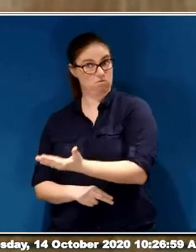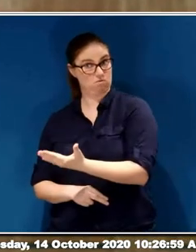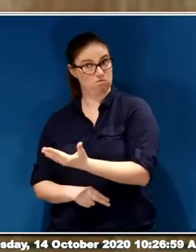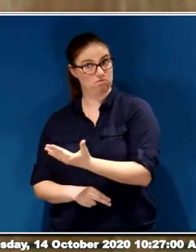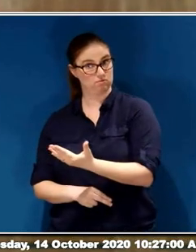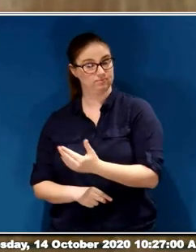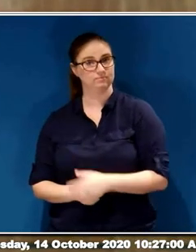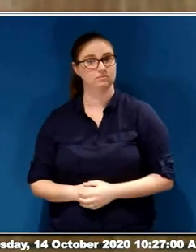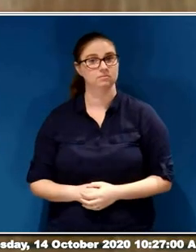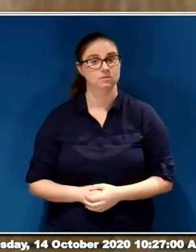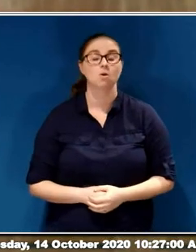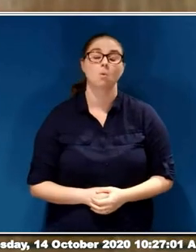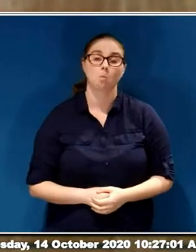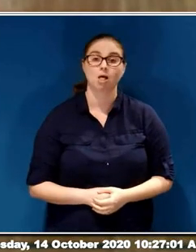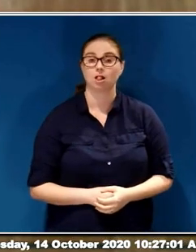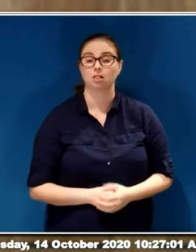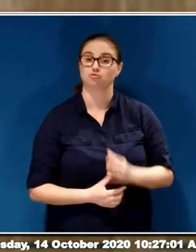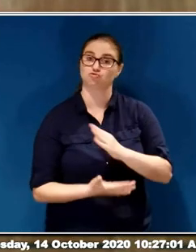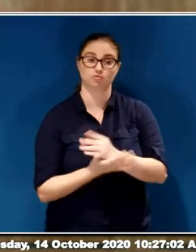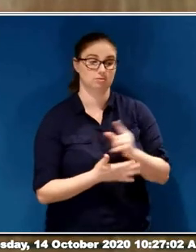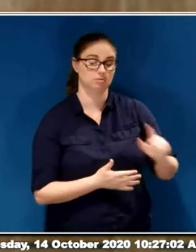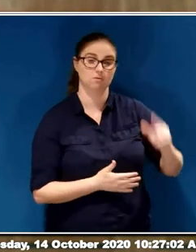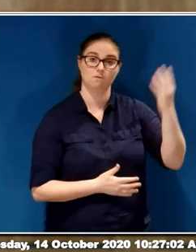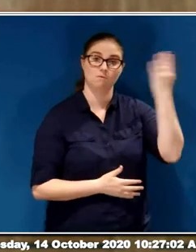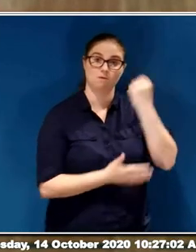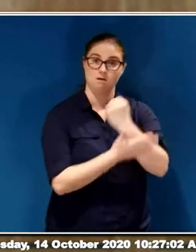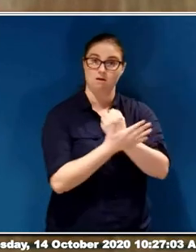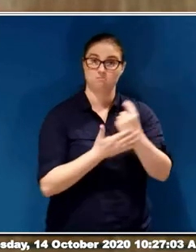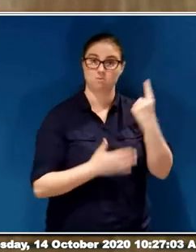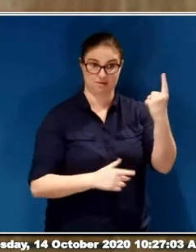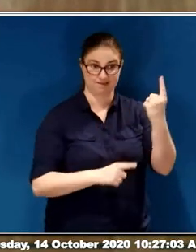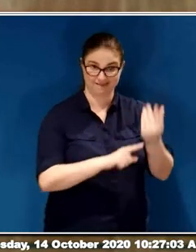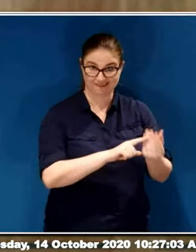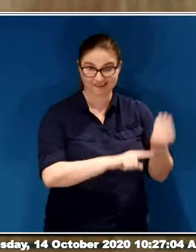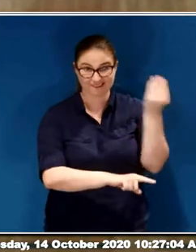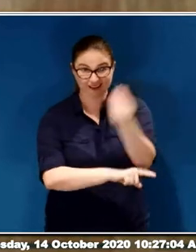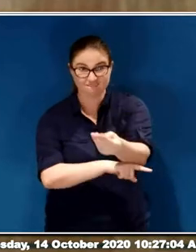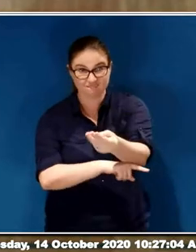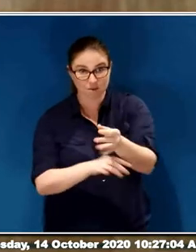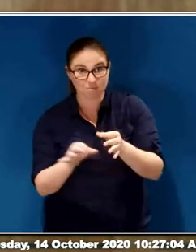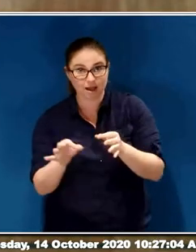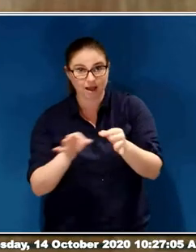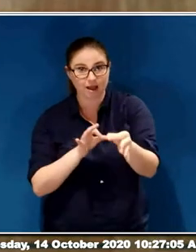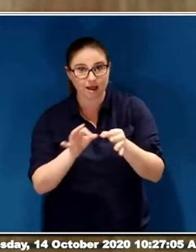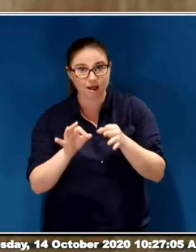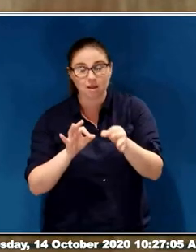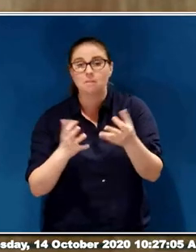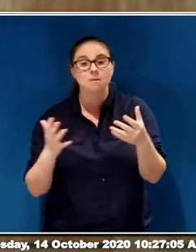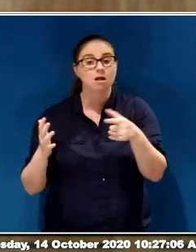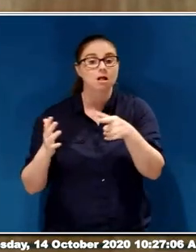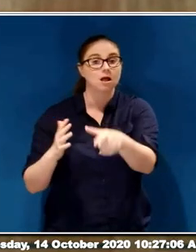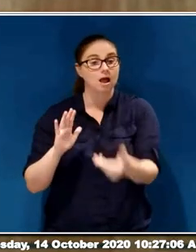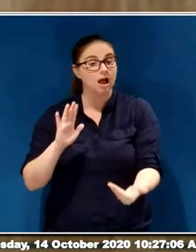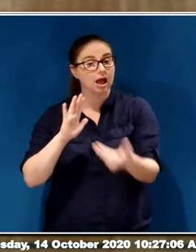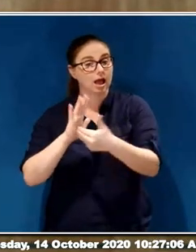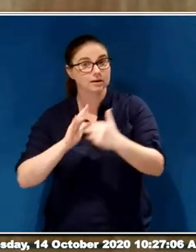I'm aware, it wasn't developed any further to support Kobe's transition.